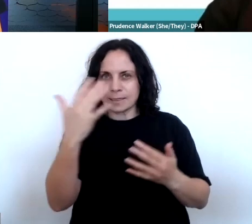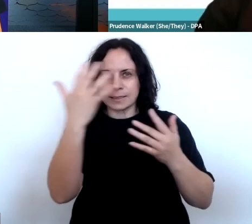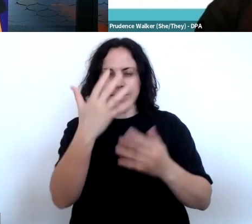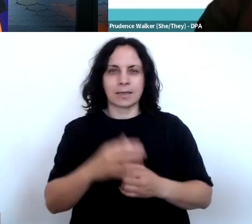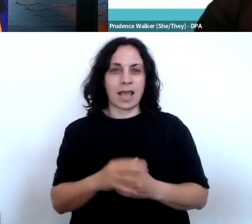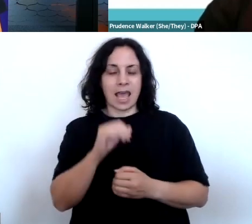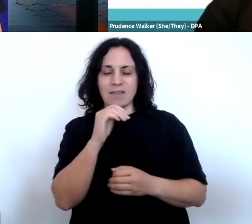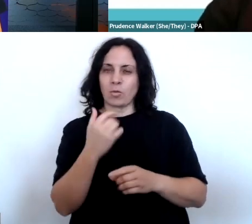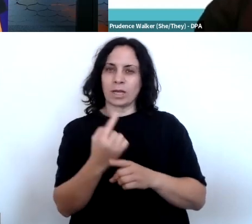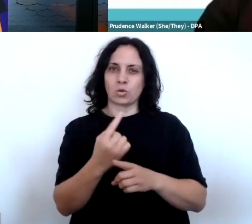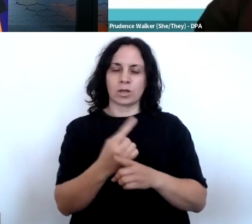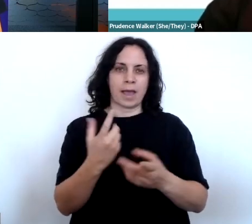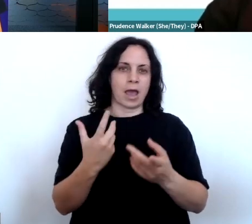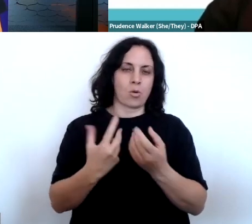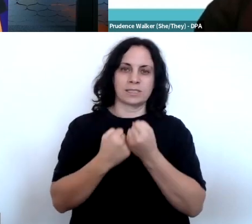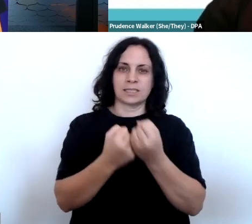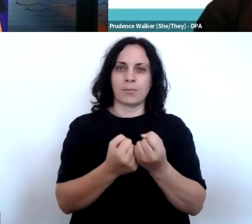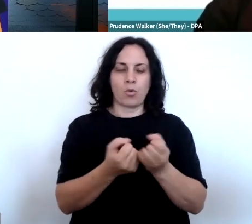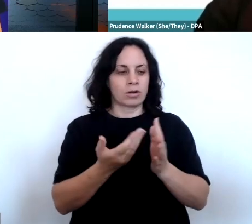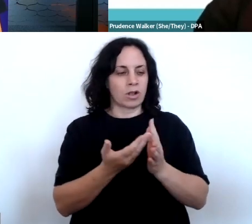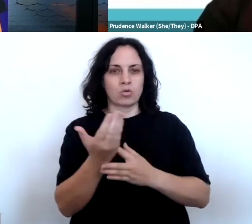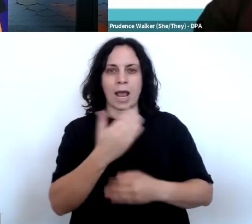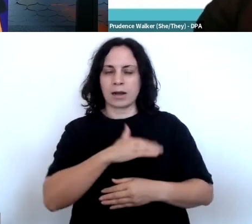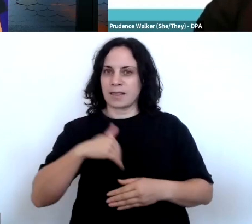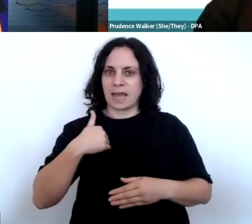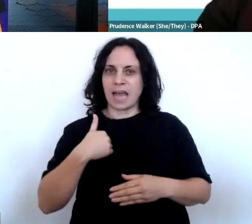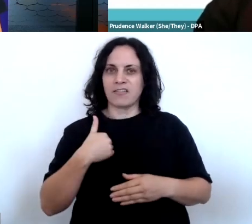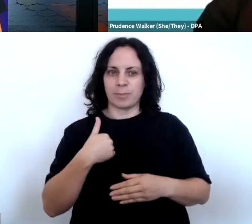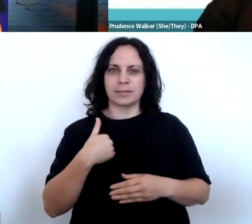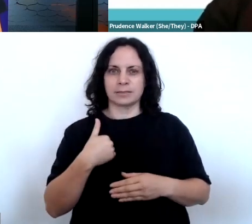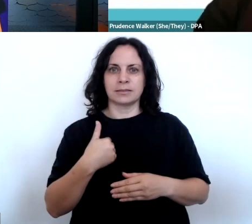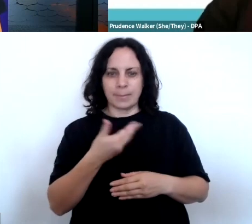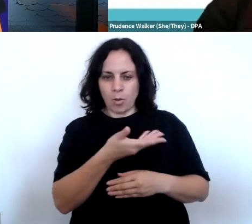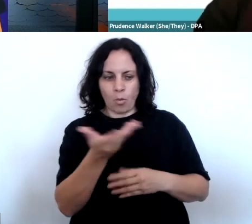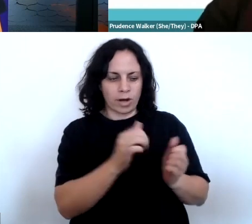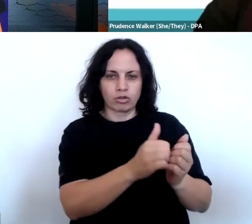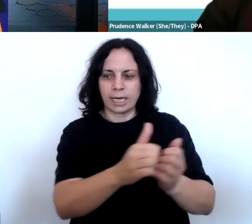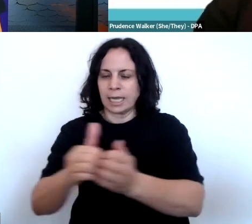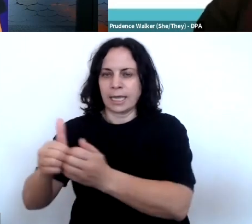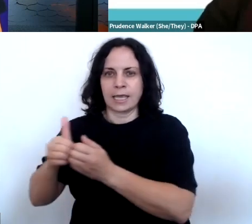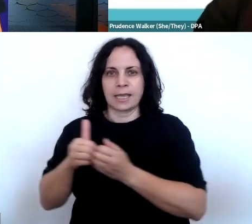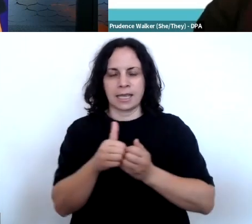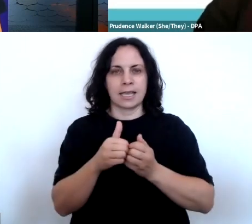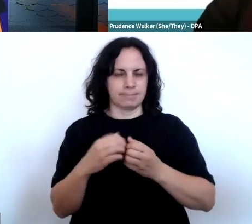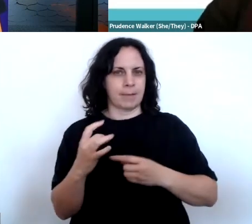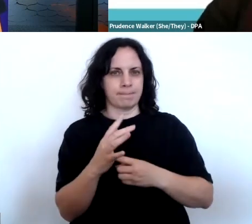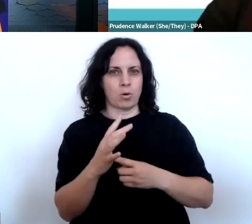across government is important and we’ve started work on that here. It’s an ongoing piece of work with Te Whatu Ora